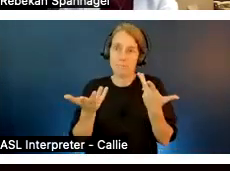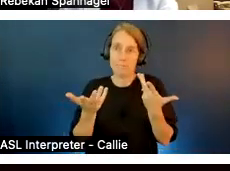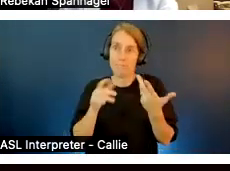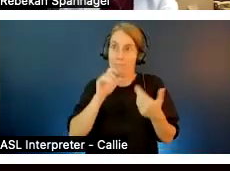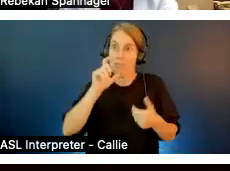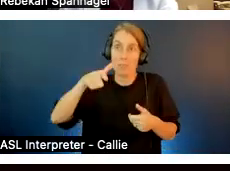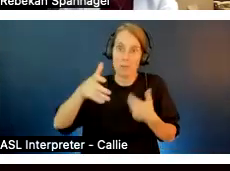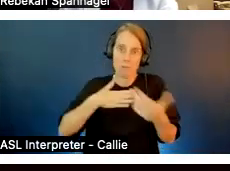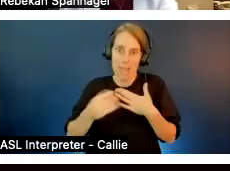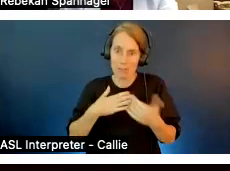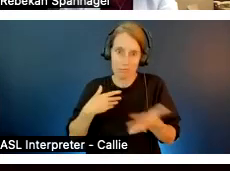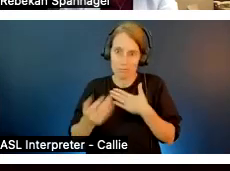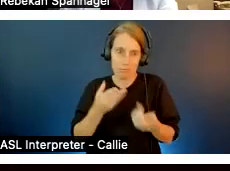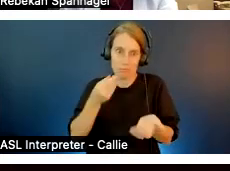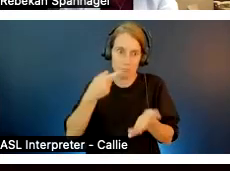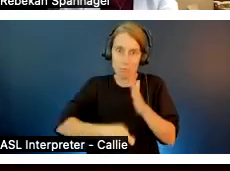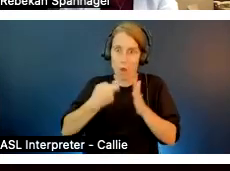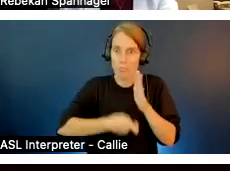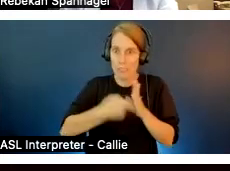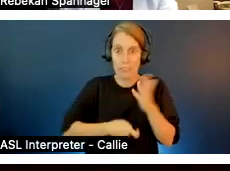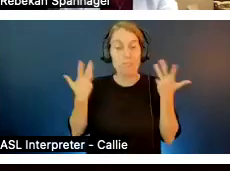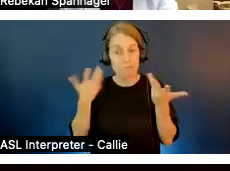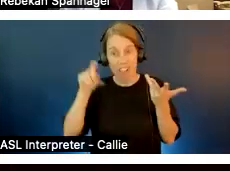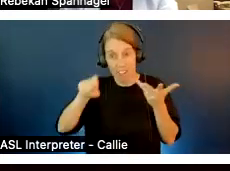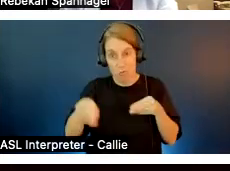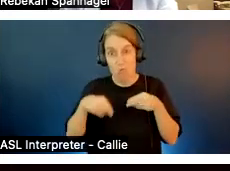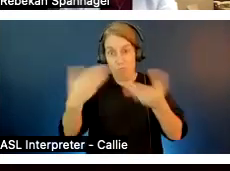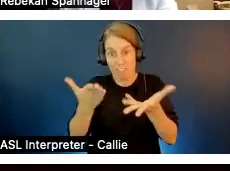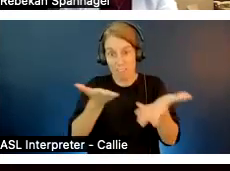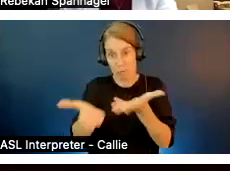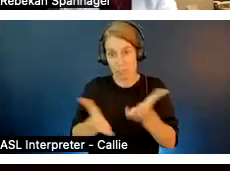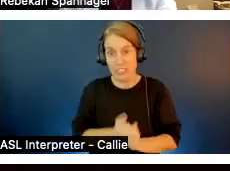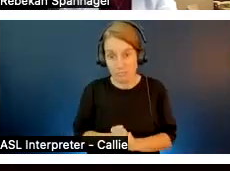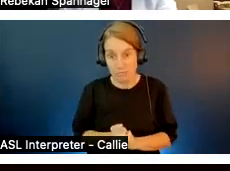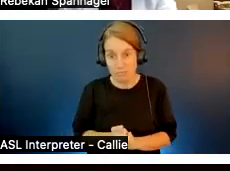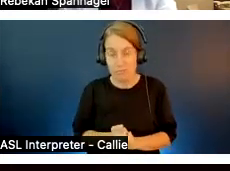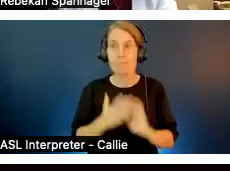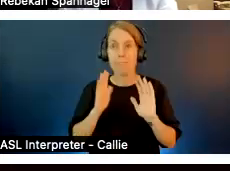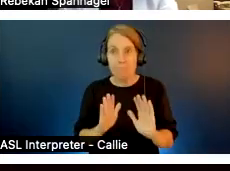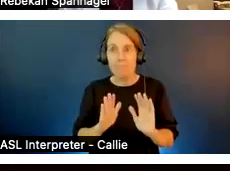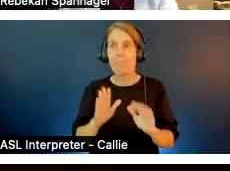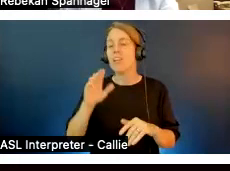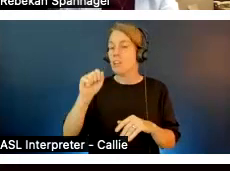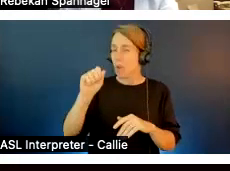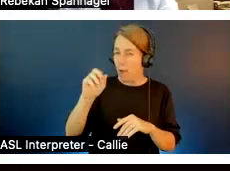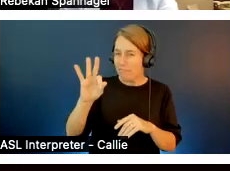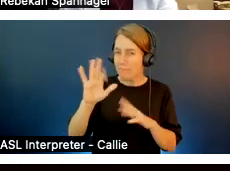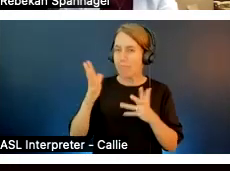so we need to know if there are a group of individuals particularly kids who are not getting